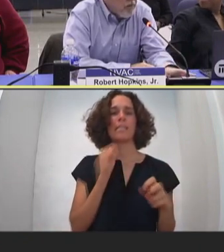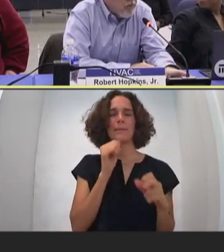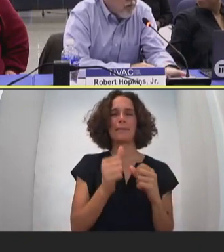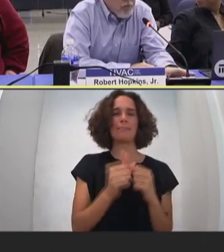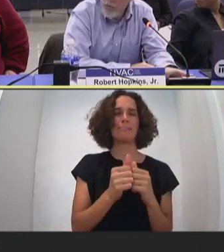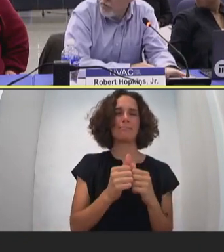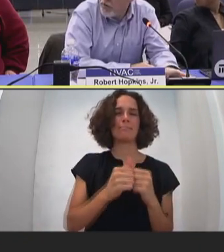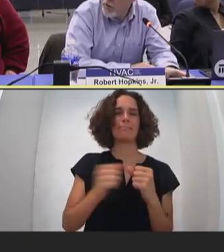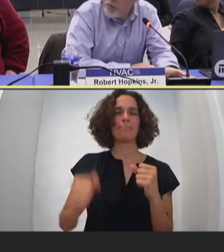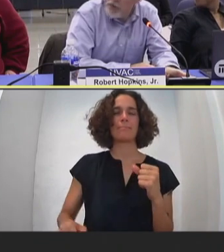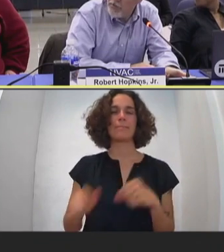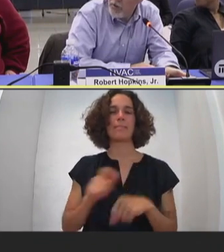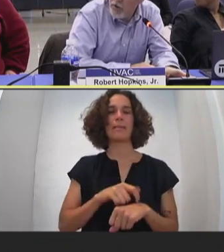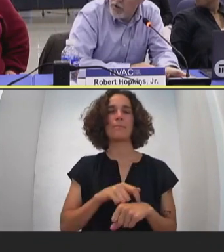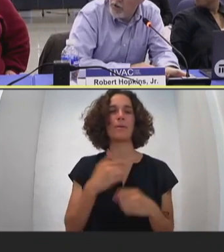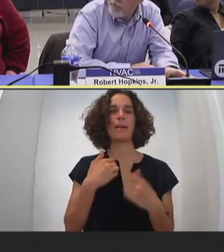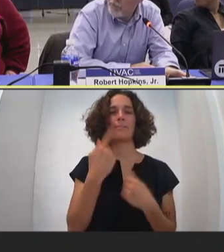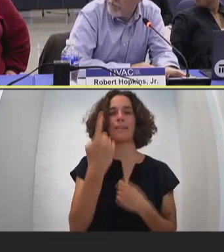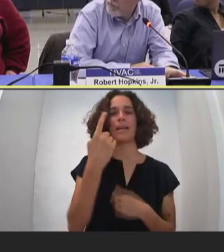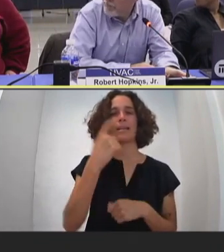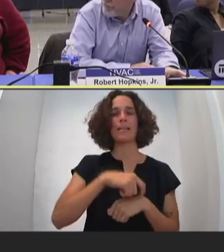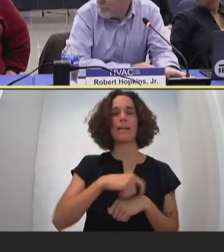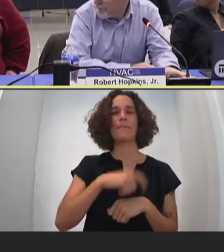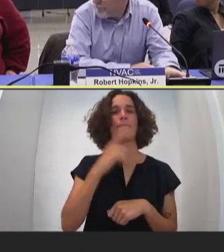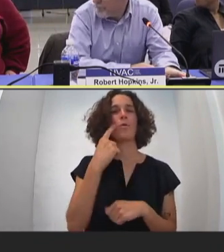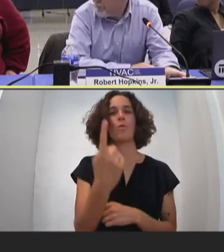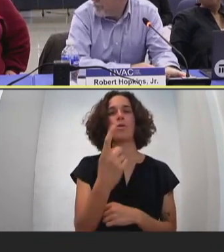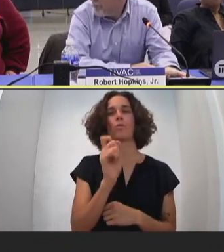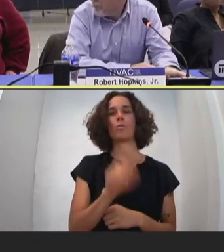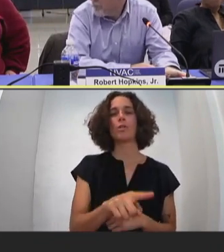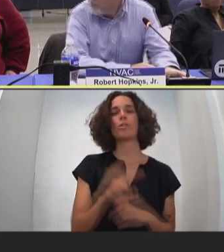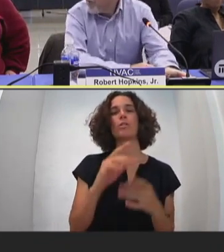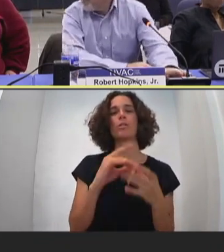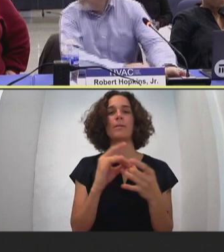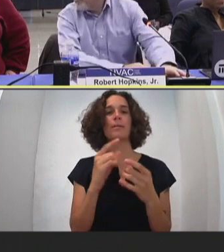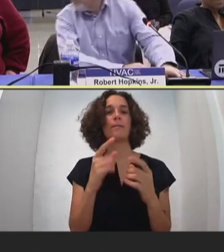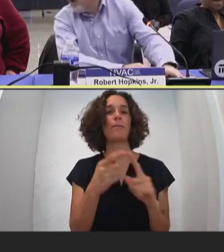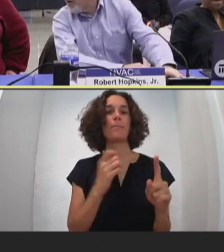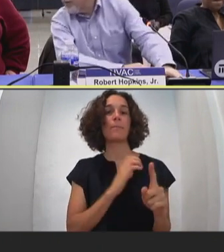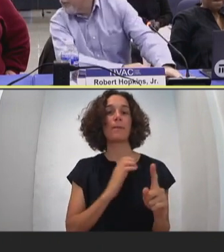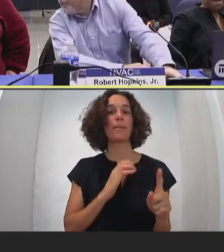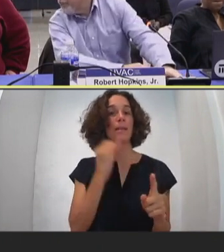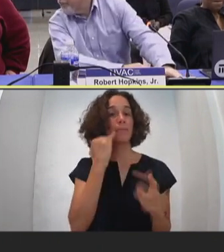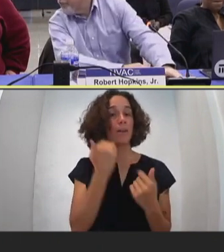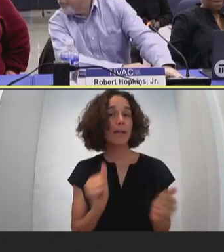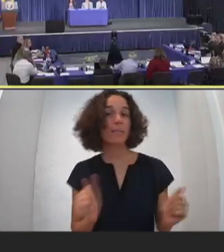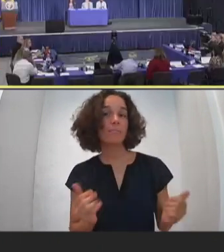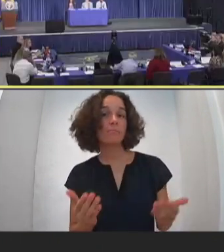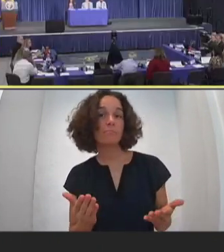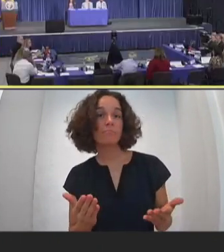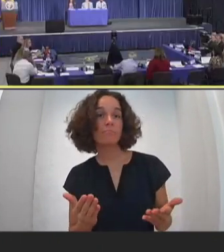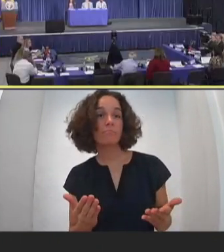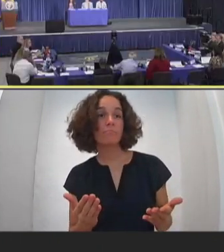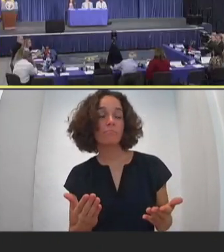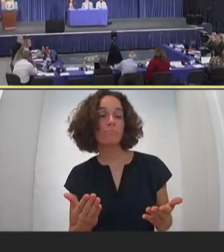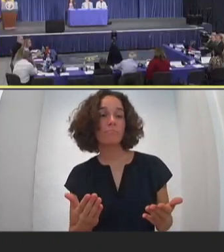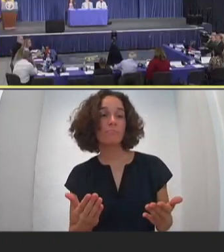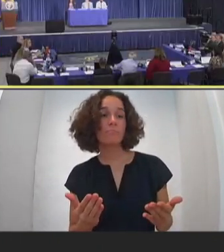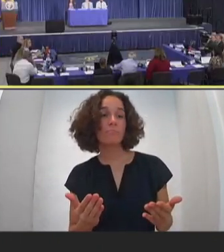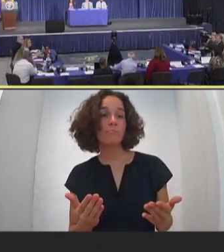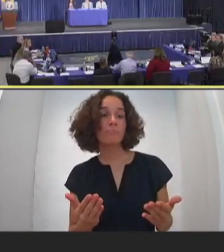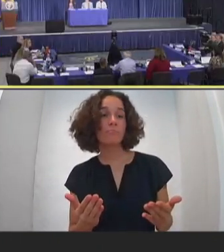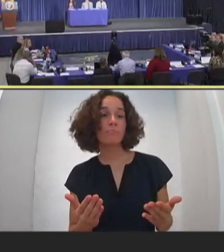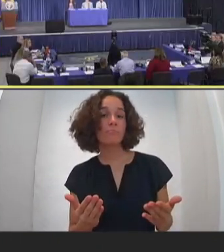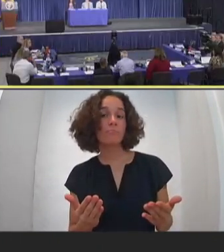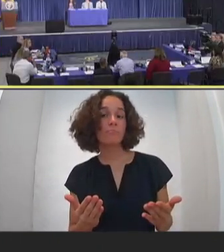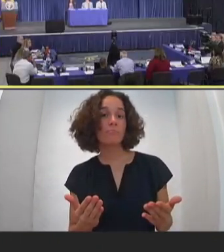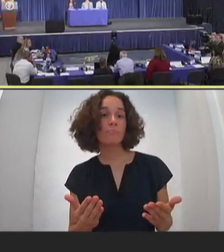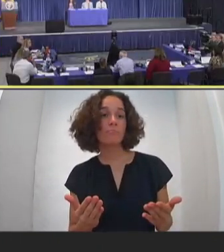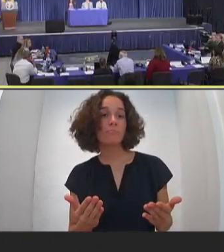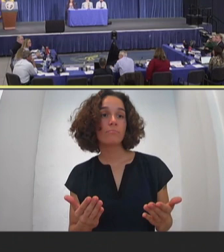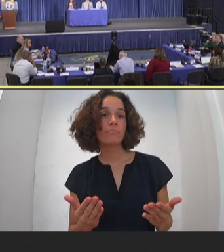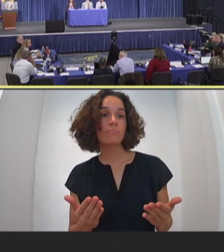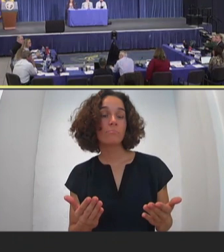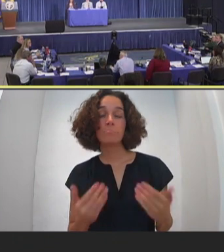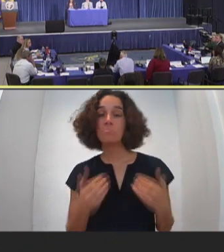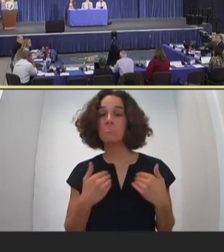from members of the committee, if there are any. We don't have any online. And I